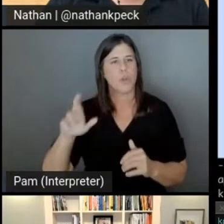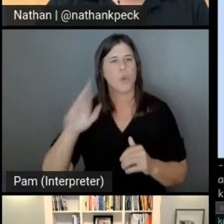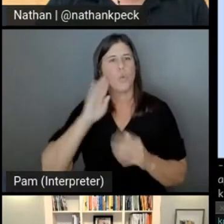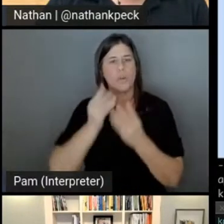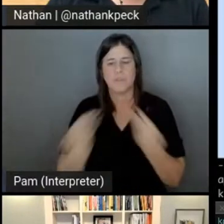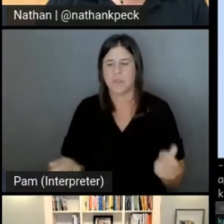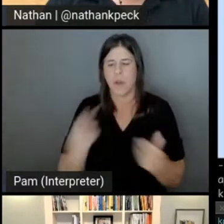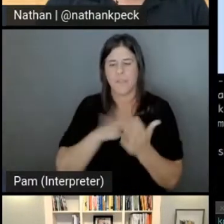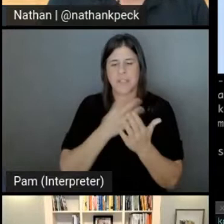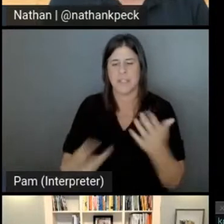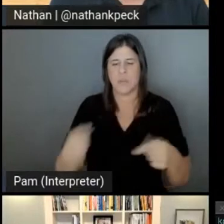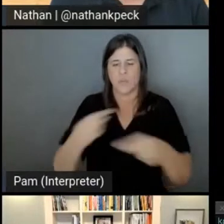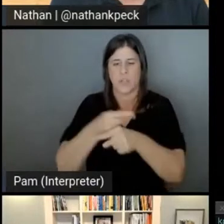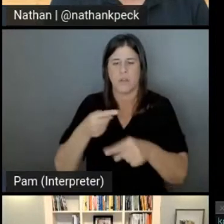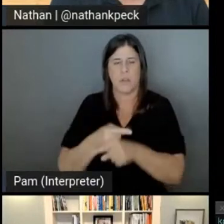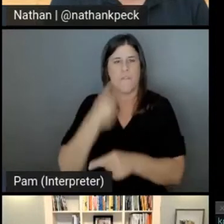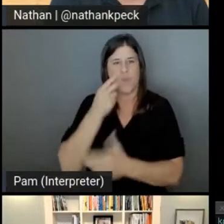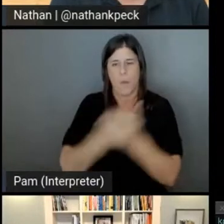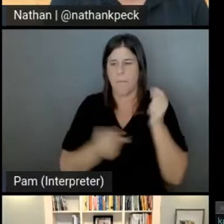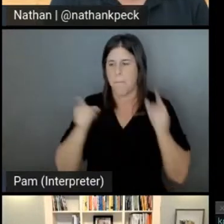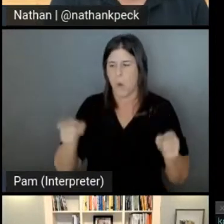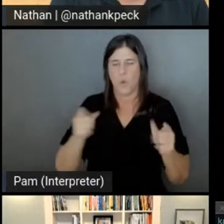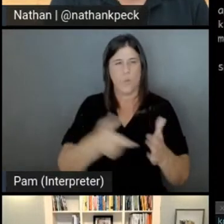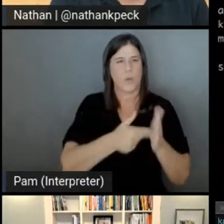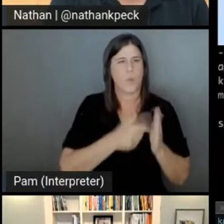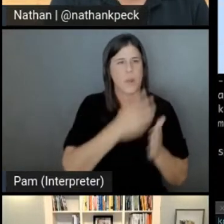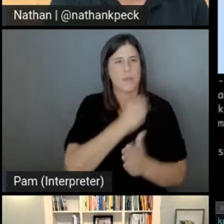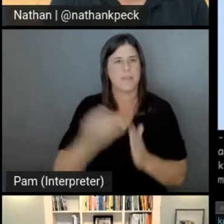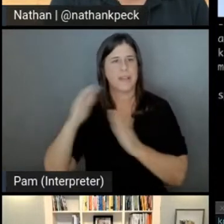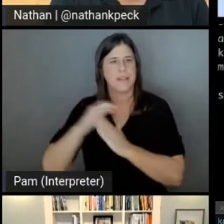these requirements and the top topology spread requirements.